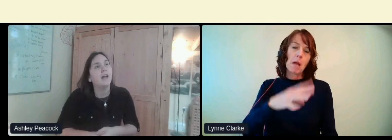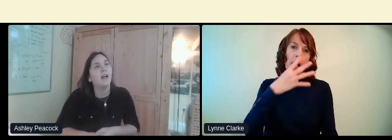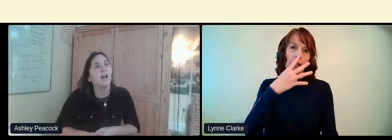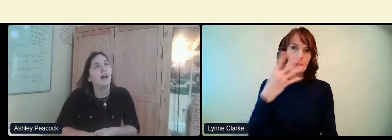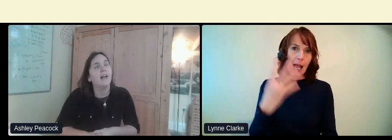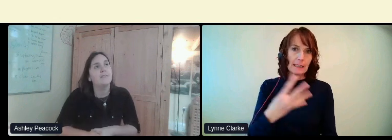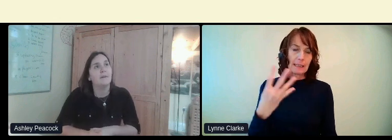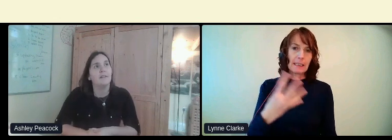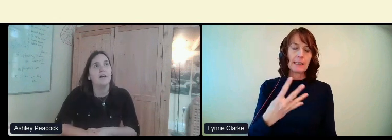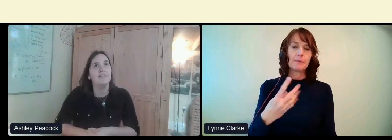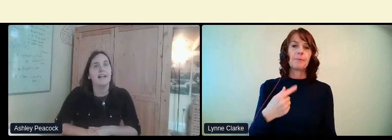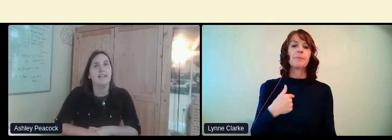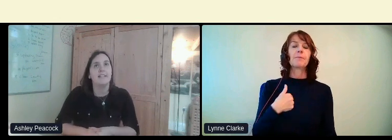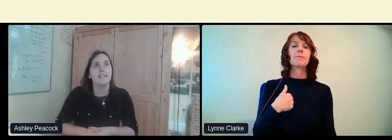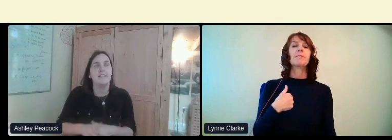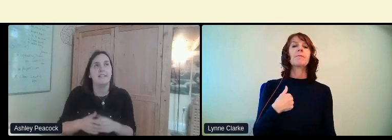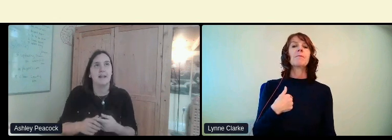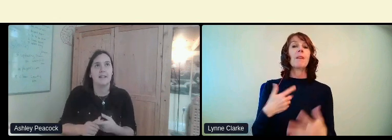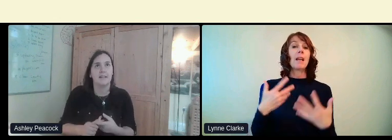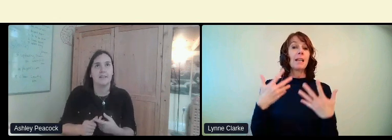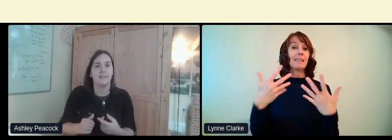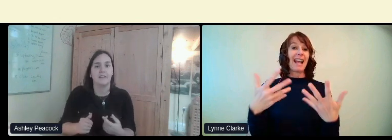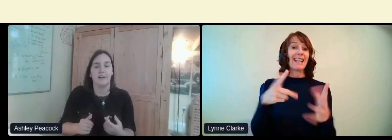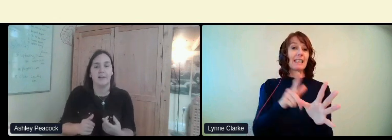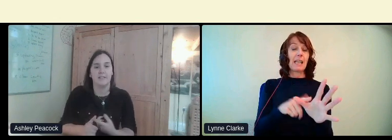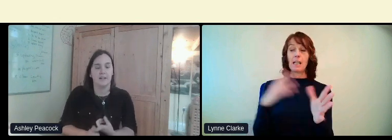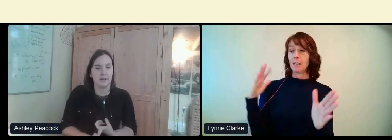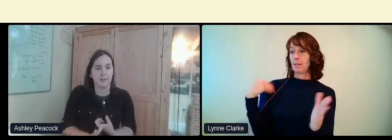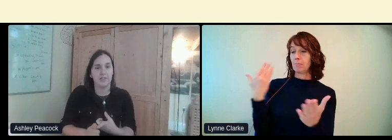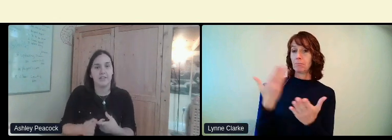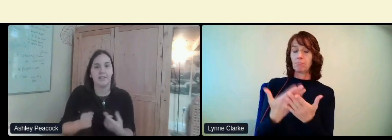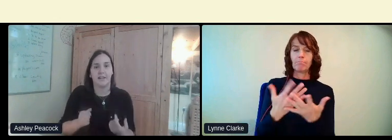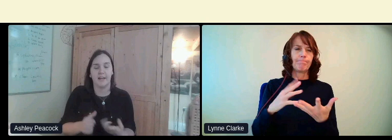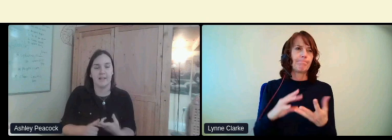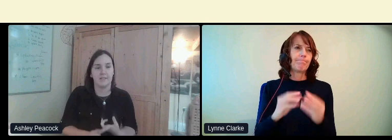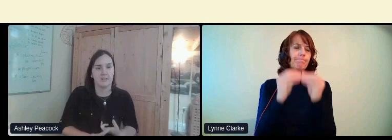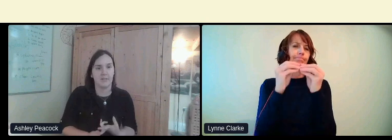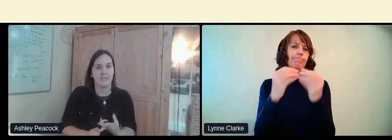I have spent the last 10 years designing technology and services